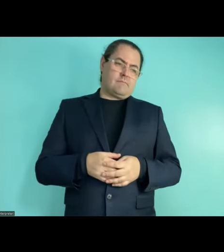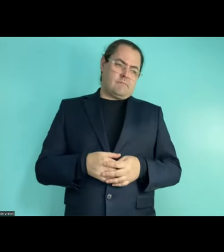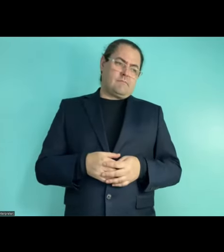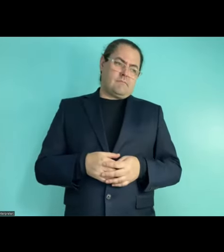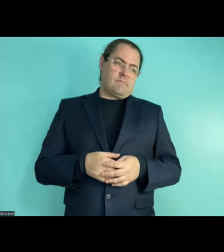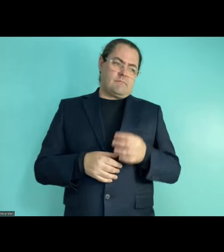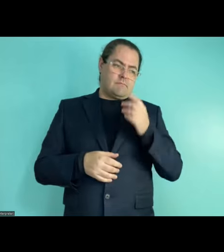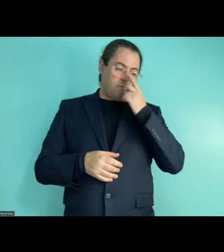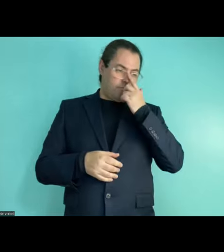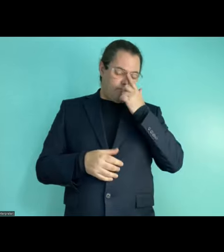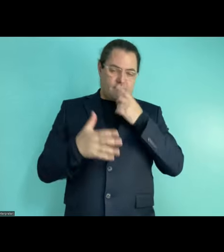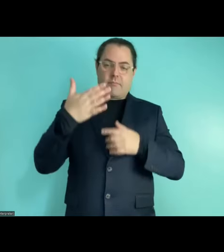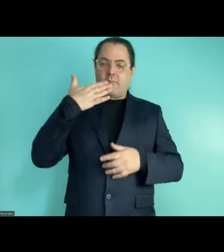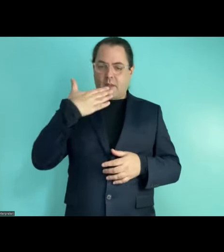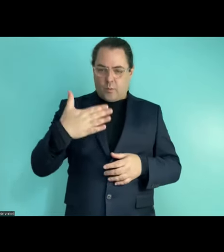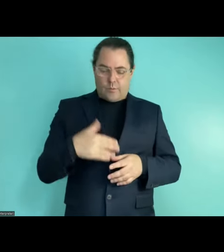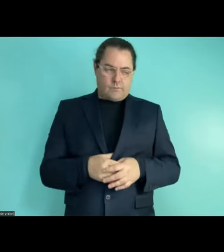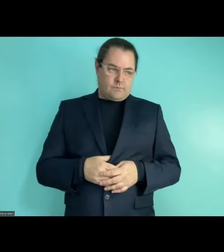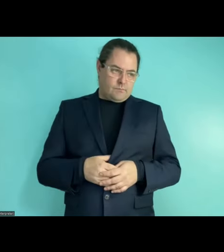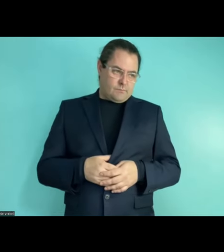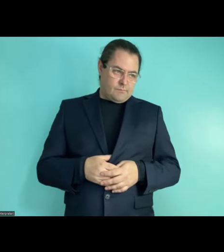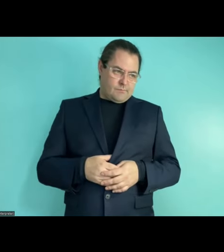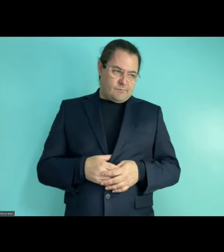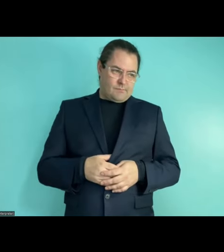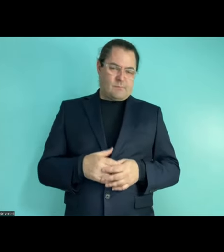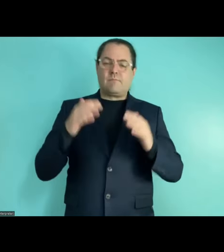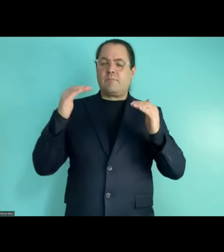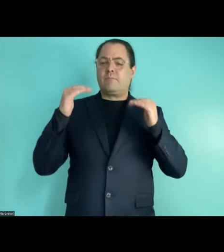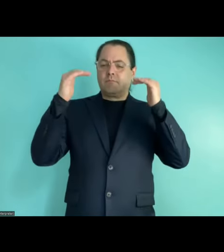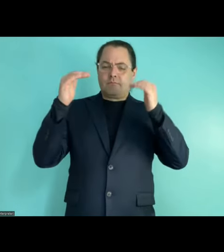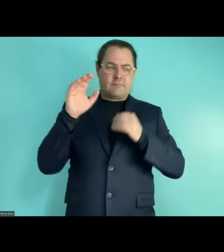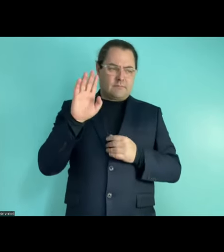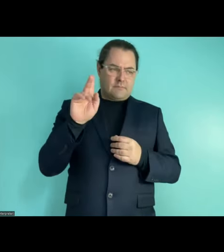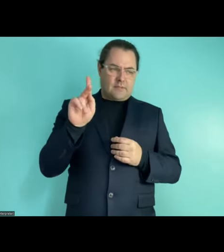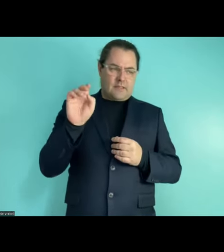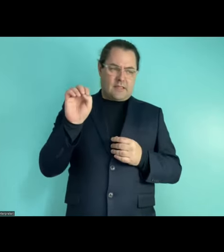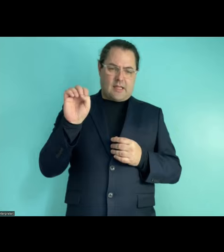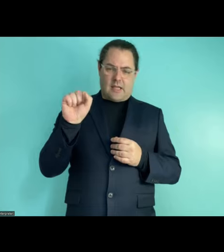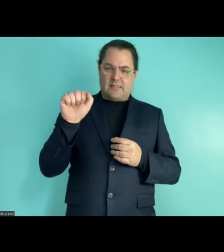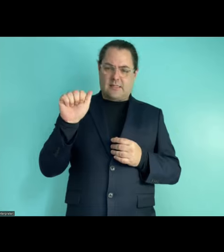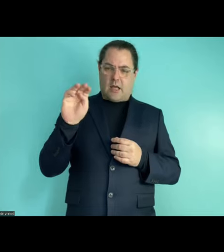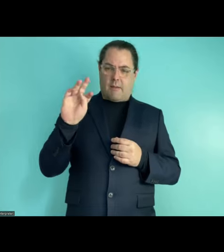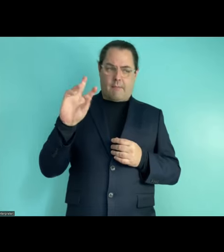16:51:34 Thank you. Thank you. Thank you. 16:51:37 Mr case among one your key message